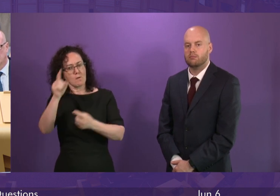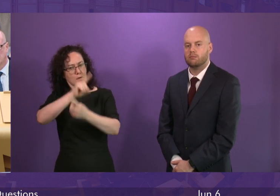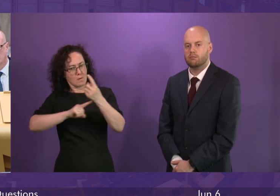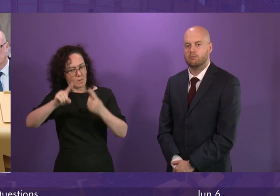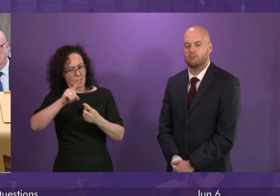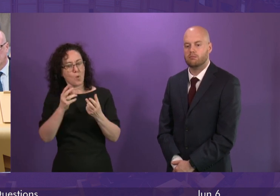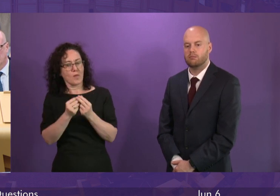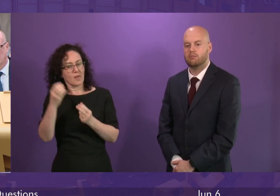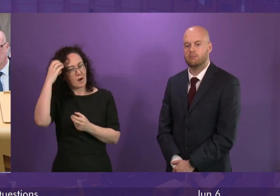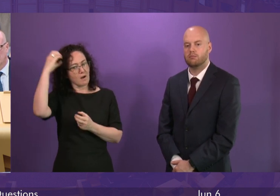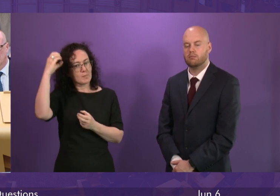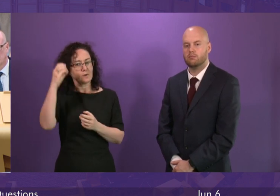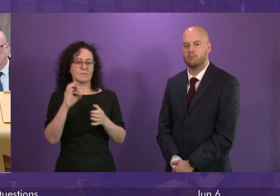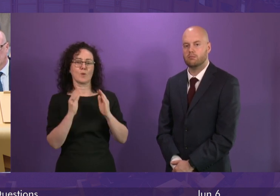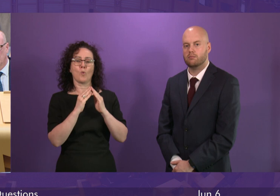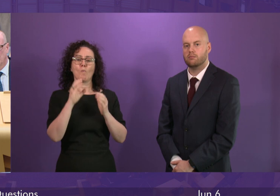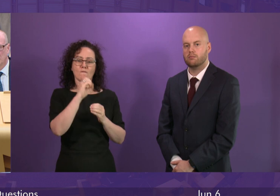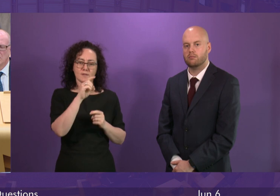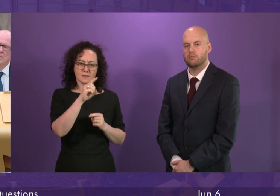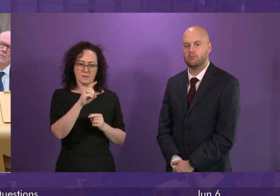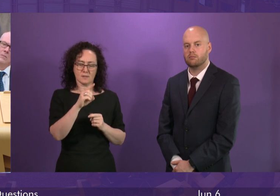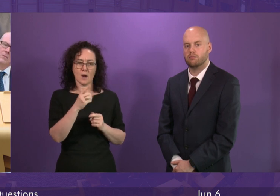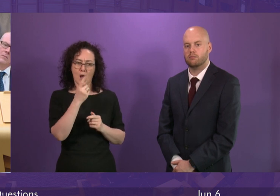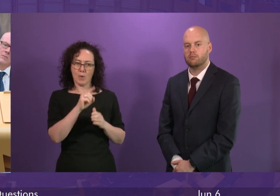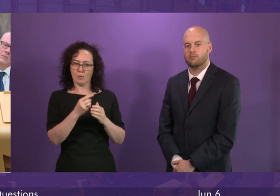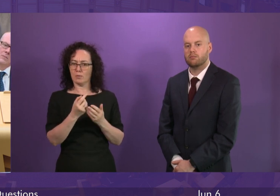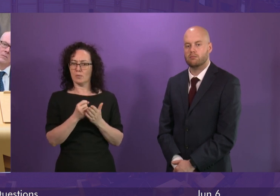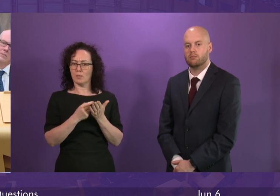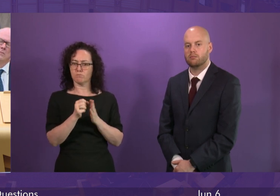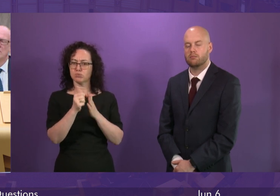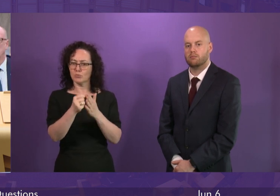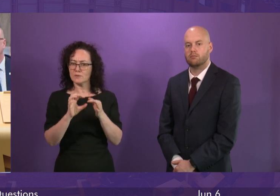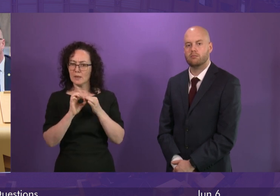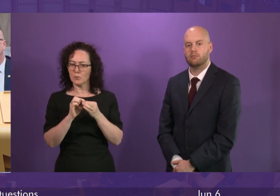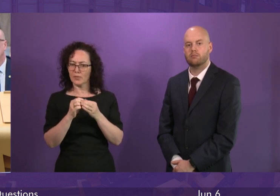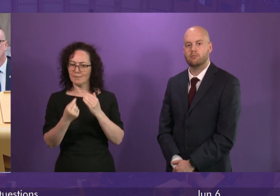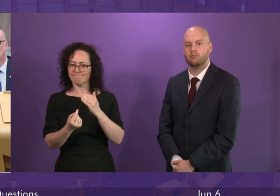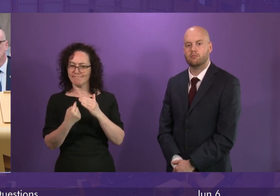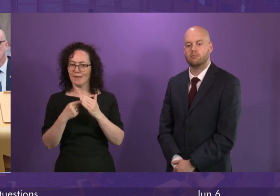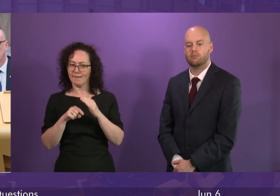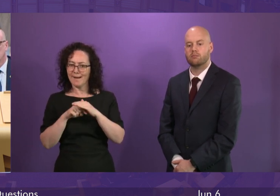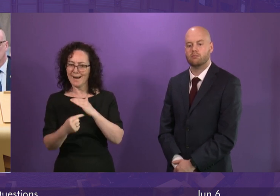commission’s proposals on asylum. However, despite the commission’s recommendations,